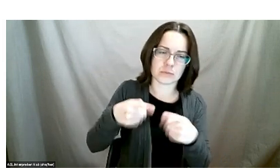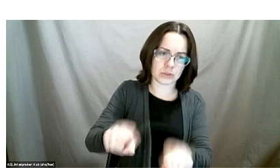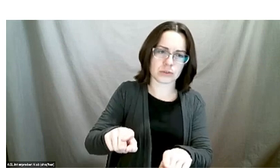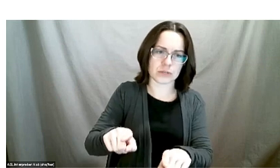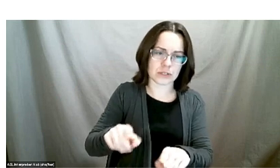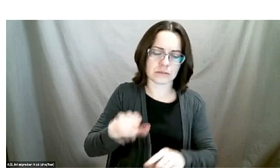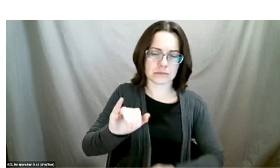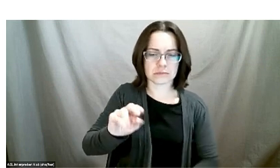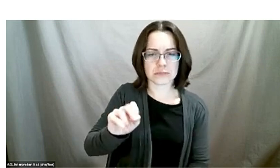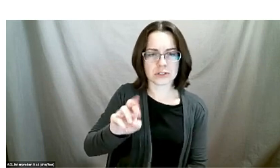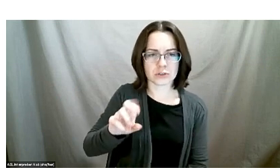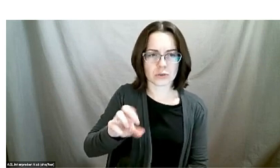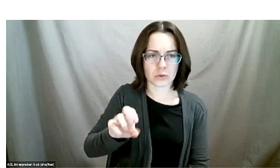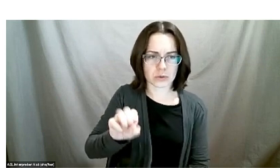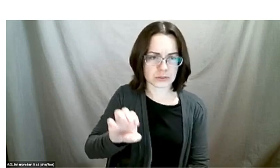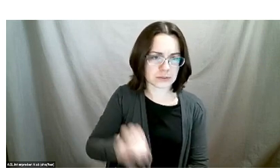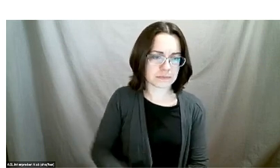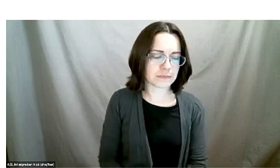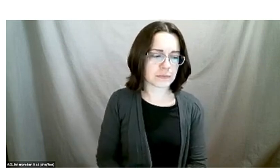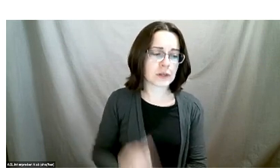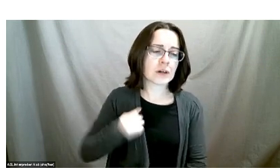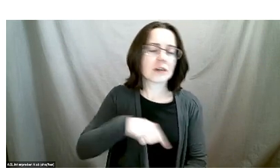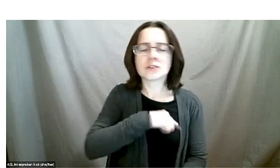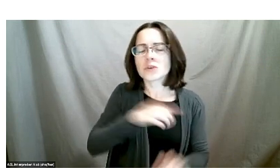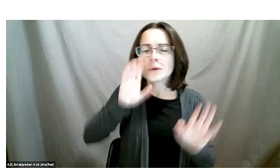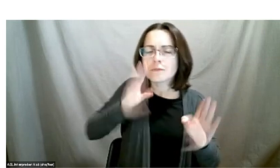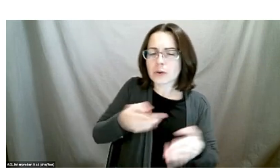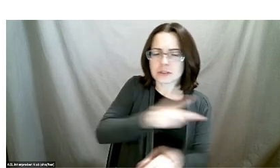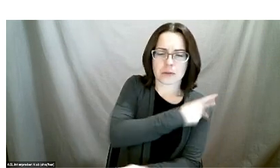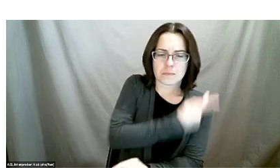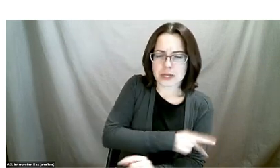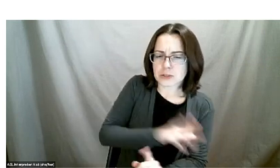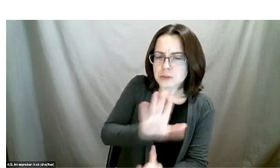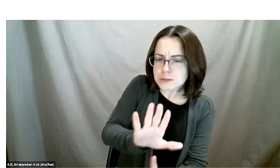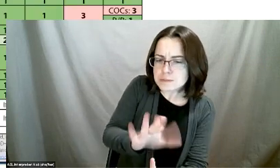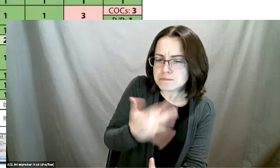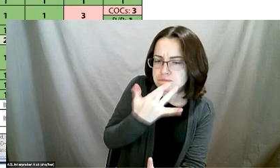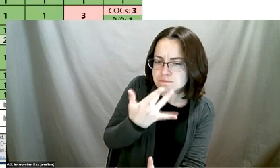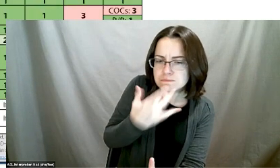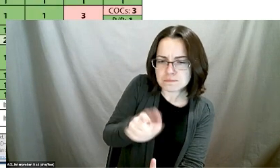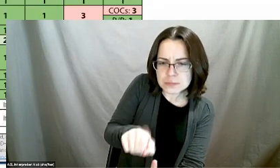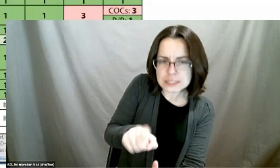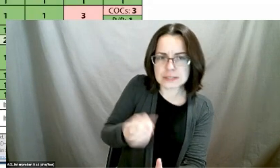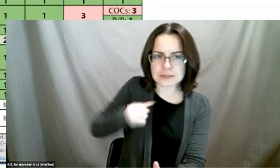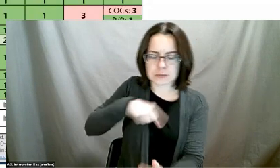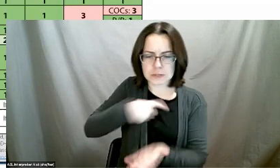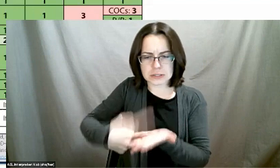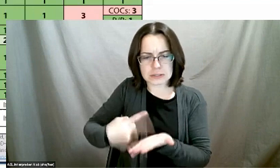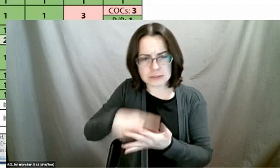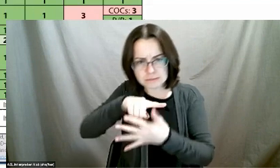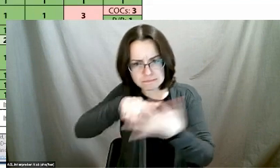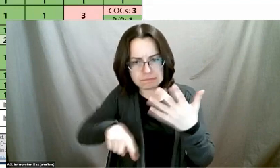patient-centered counseling trying to figure out what might work best for that patient. And our patients with